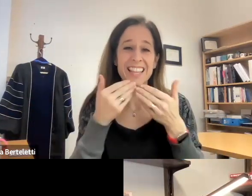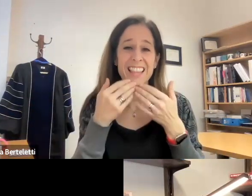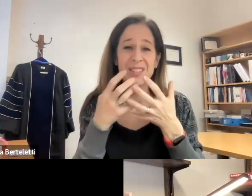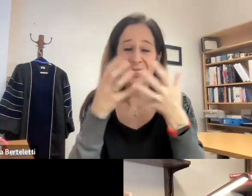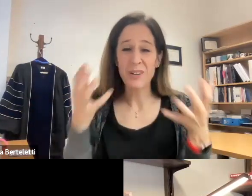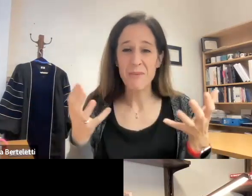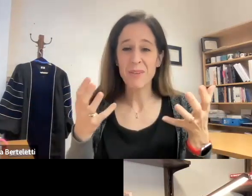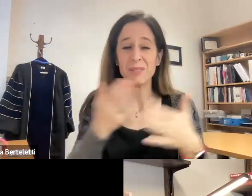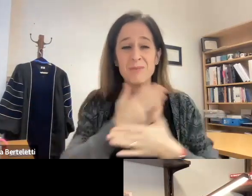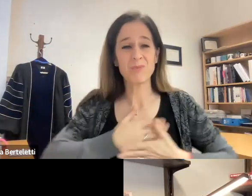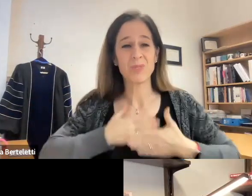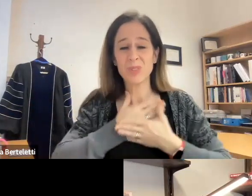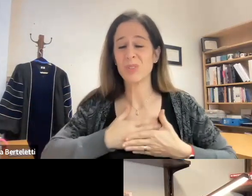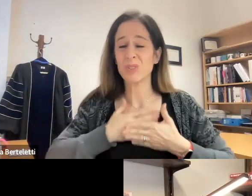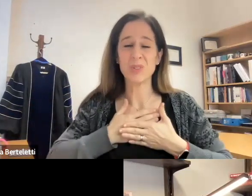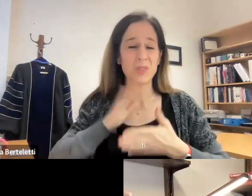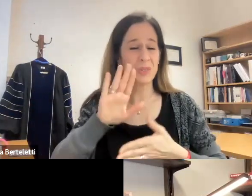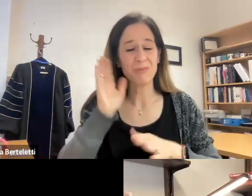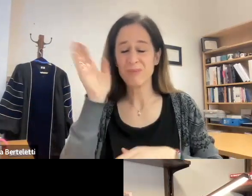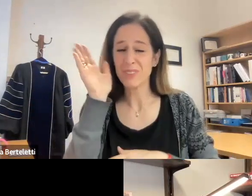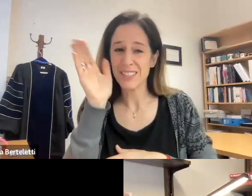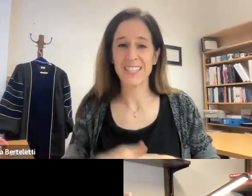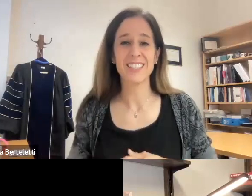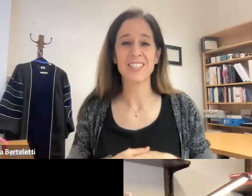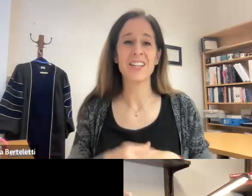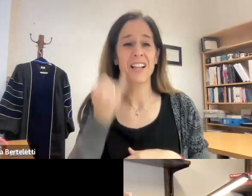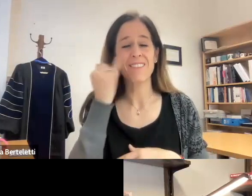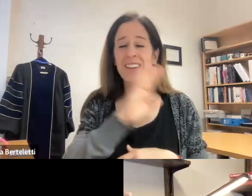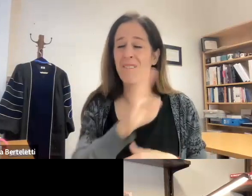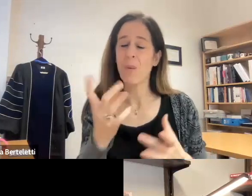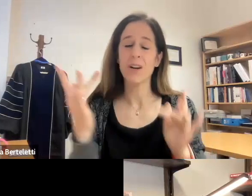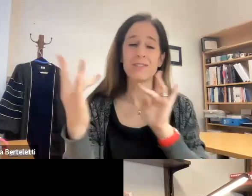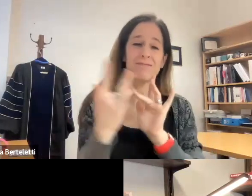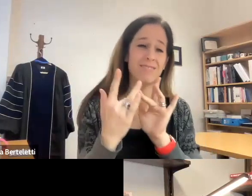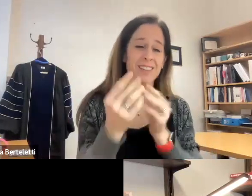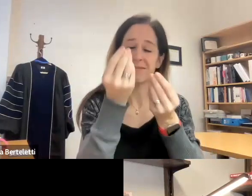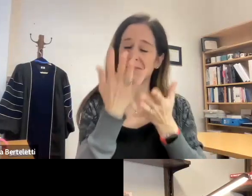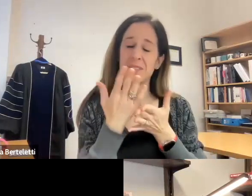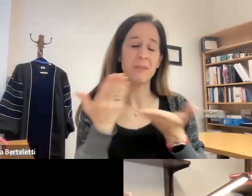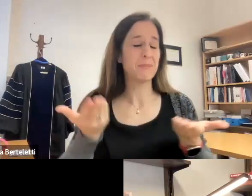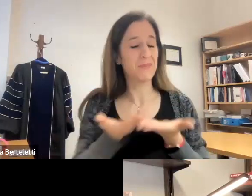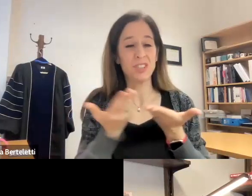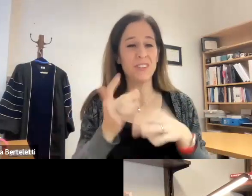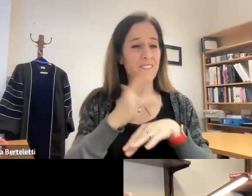Thank you again, Dr. Rollins, so much. We so appreciated your presentation today. And feel free to keep in touch. » DR. OLIVER ROLLINS: Yes,